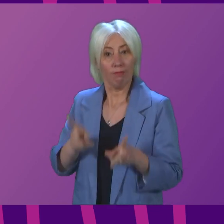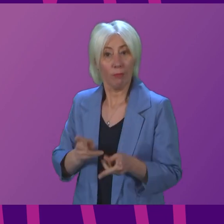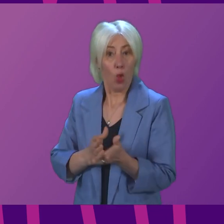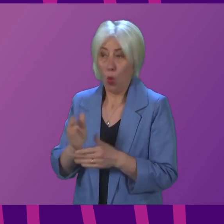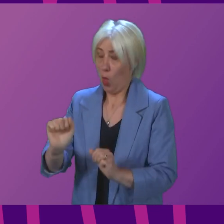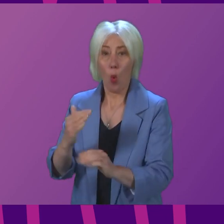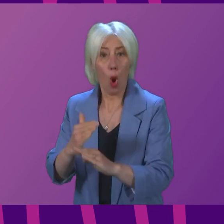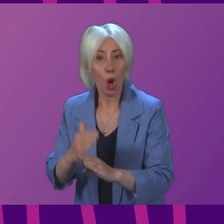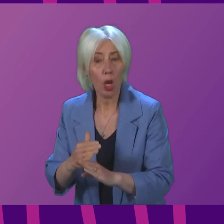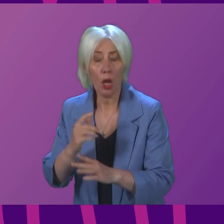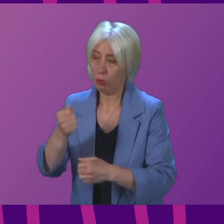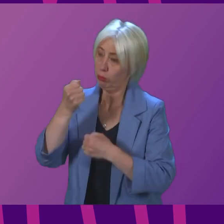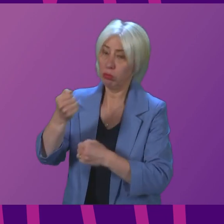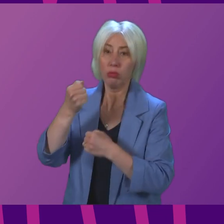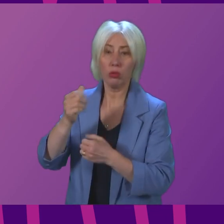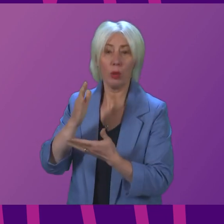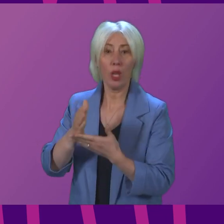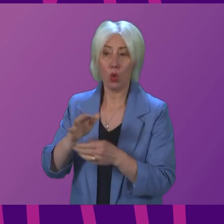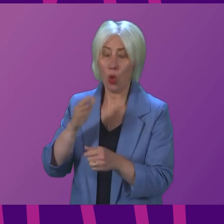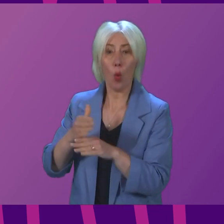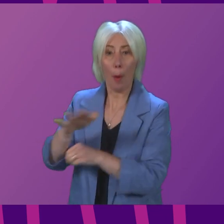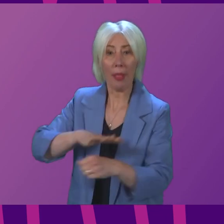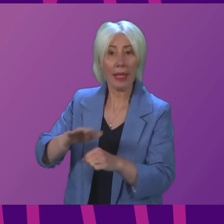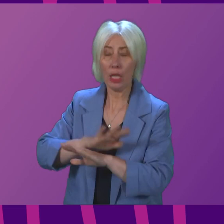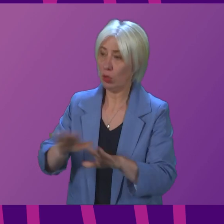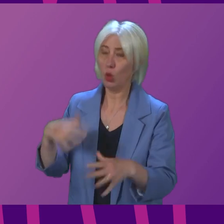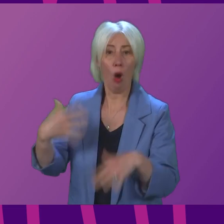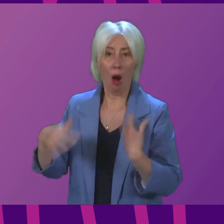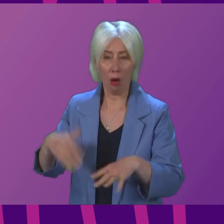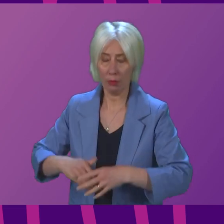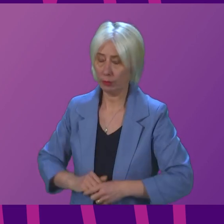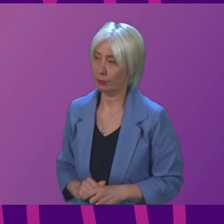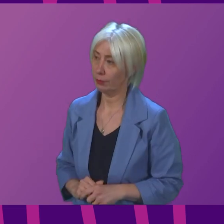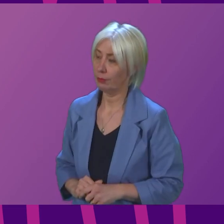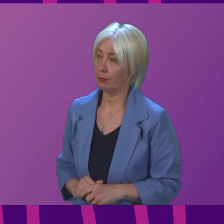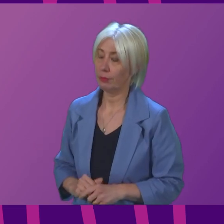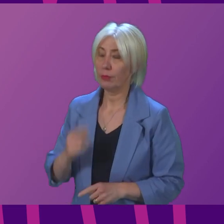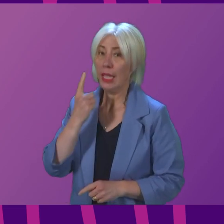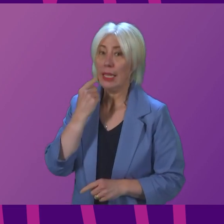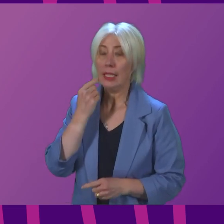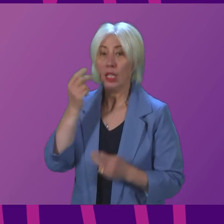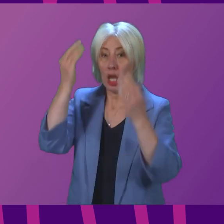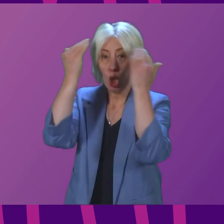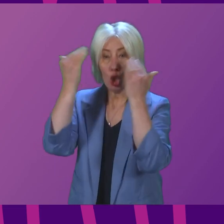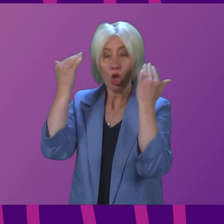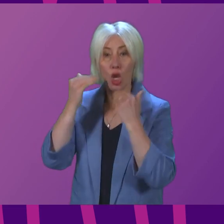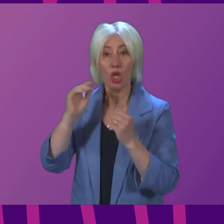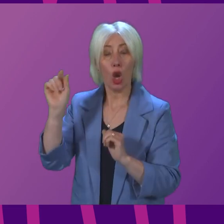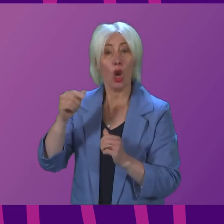to campaign for workplaces free from harm. Yesterday, a judge at the High Court in England ruled that the policy of discharging positive